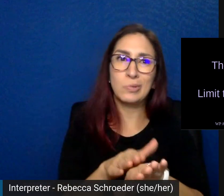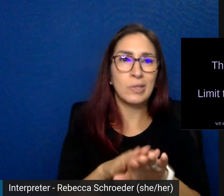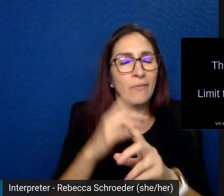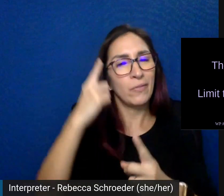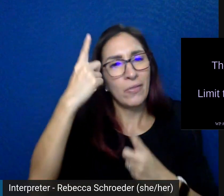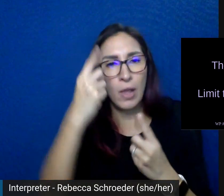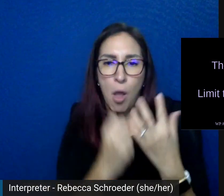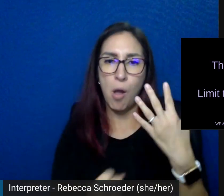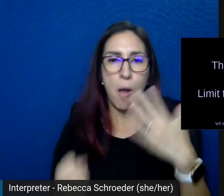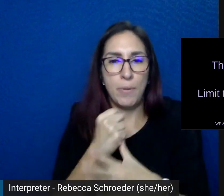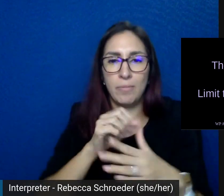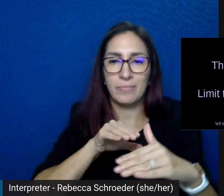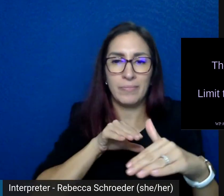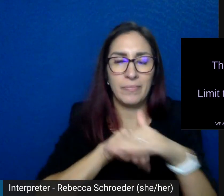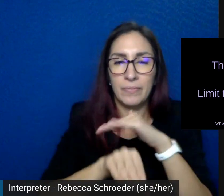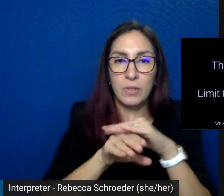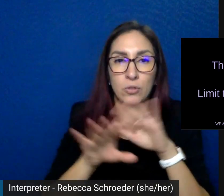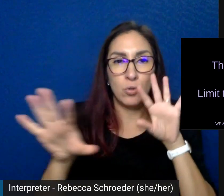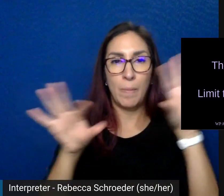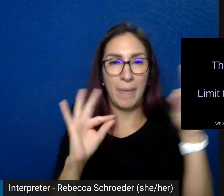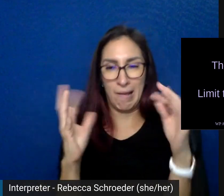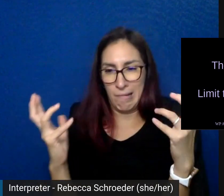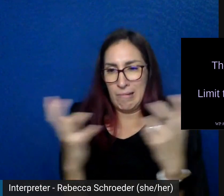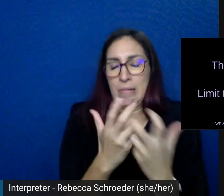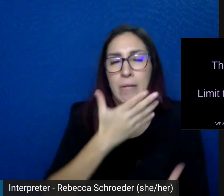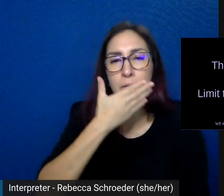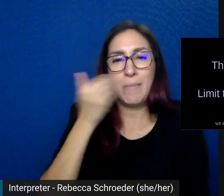I want you to think for a moment about which fonts you have seen